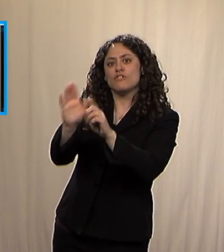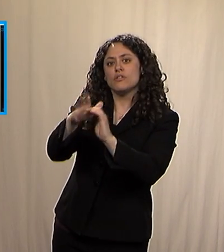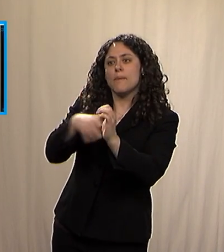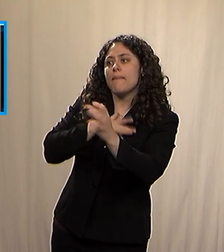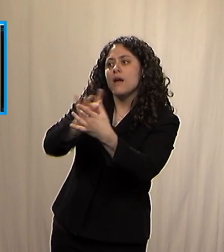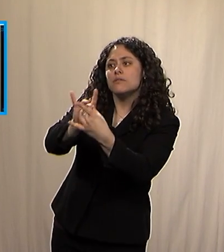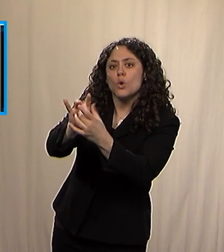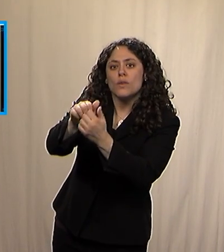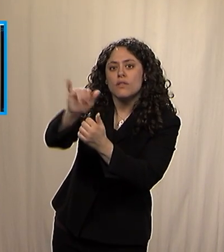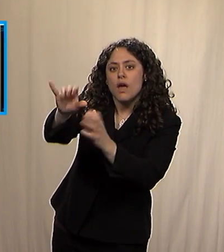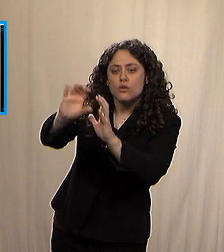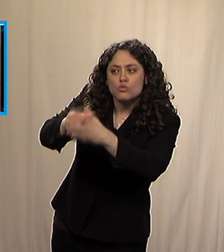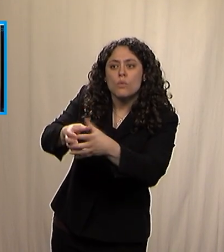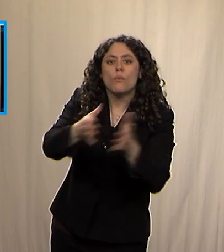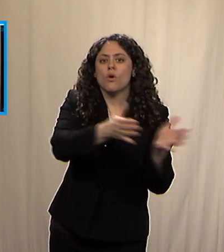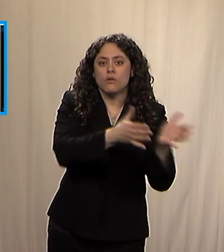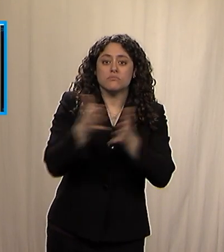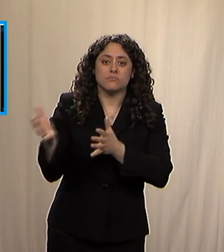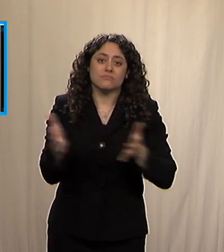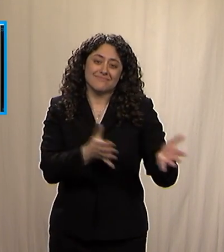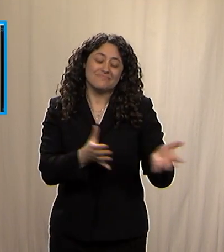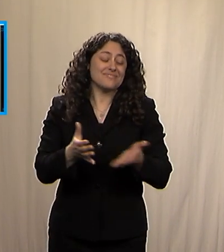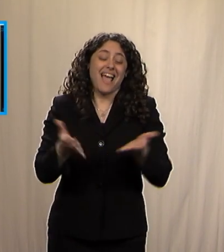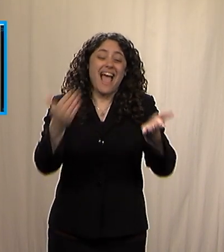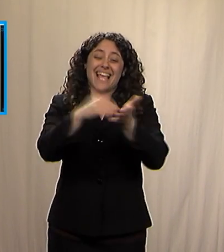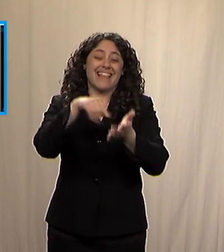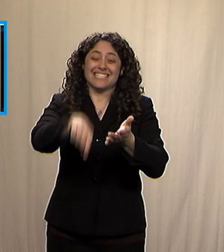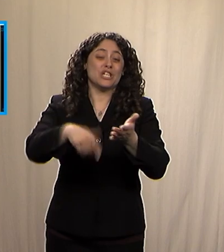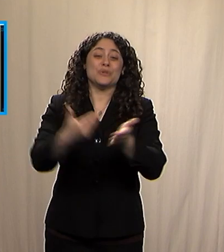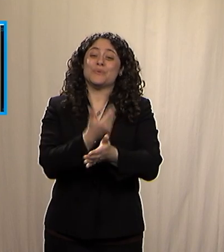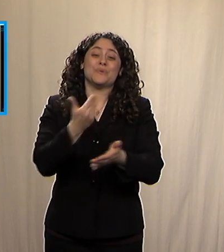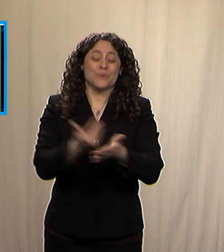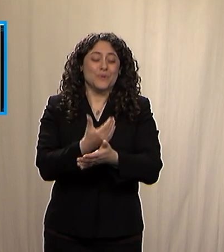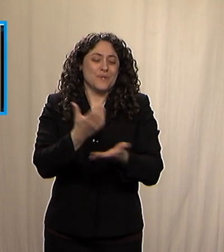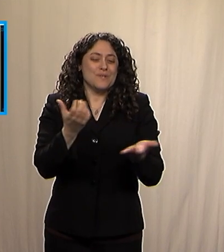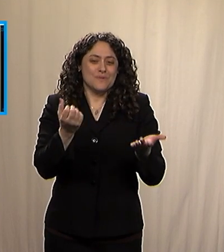And again, it's all new so we're trying to figure that out.